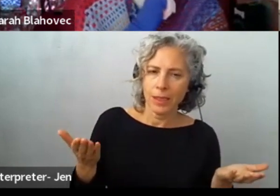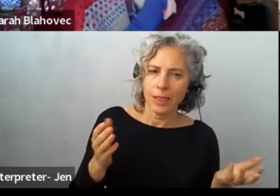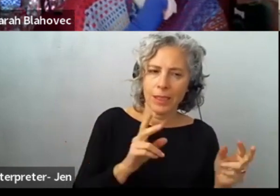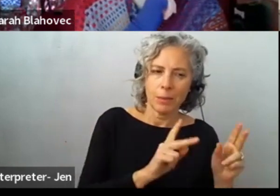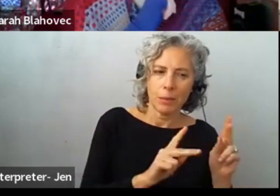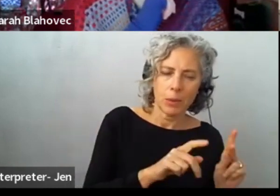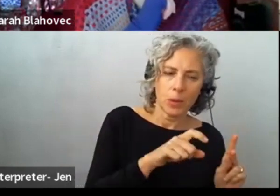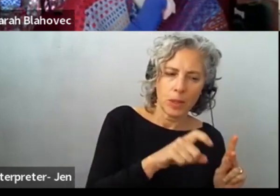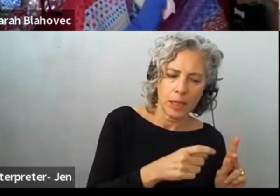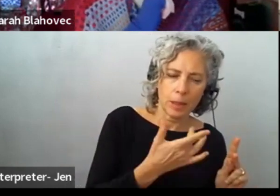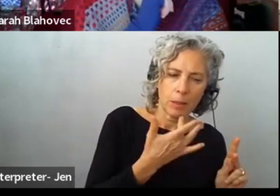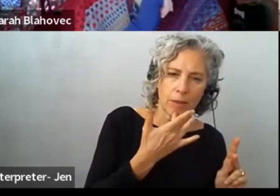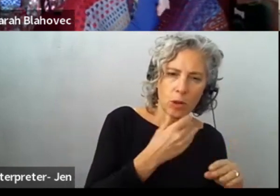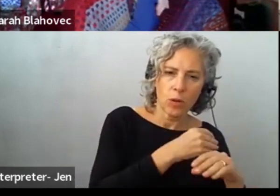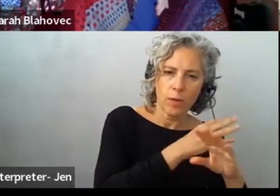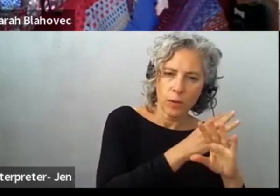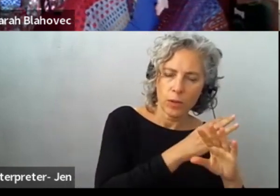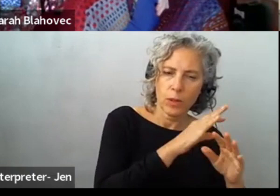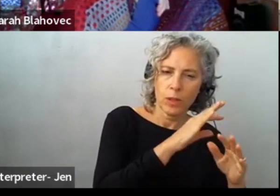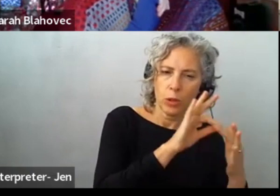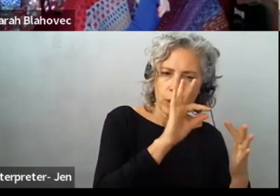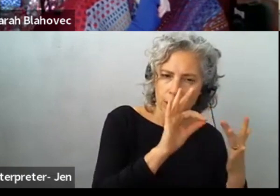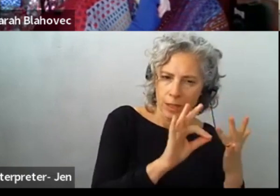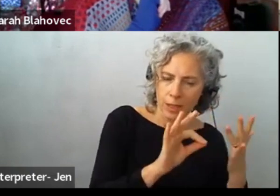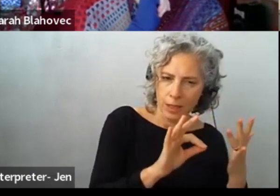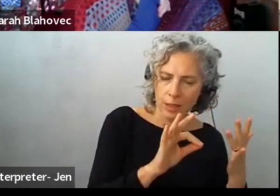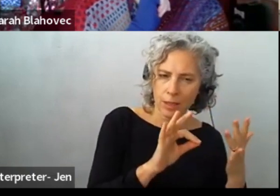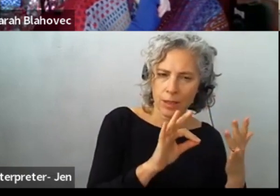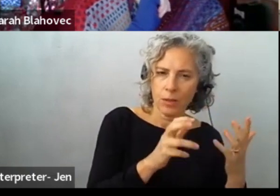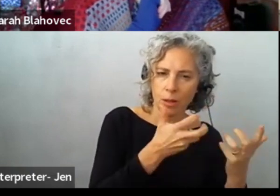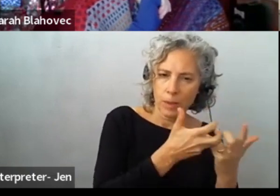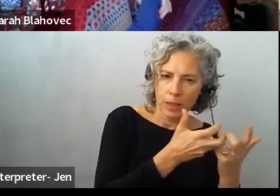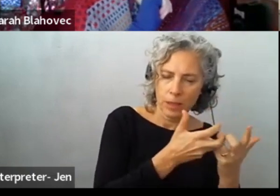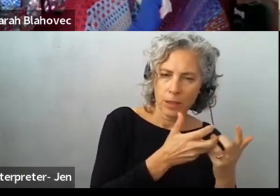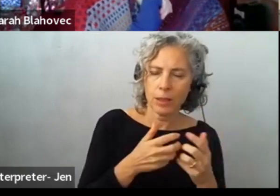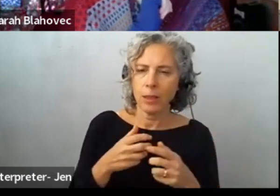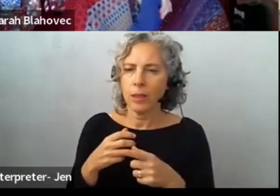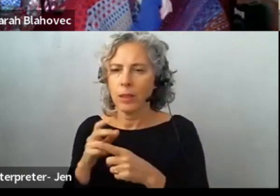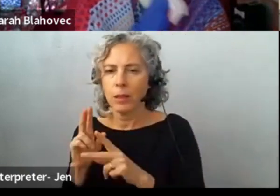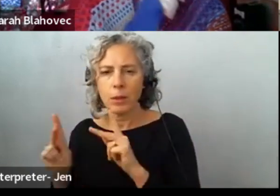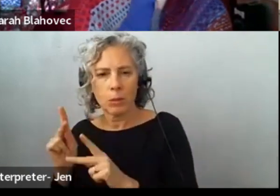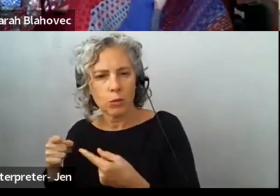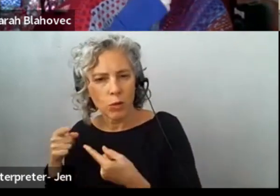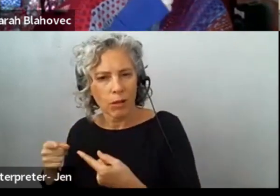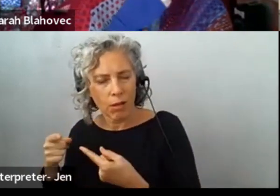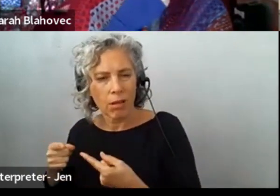prefer virtual alternatives or accommodations with those who struggle with it, and really